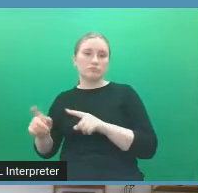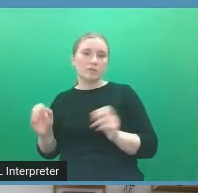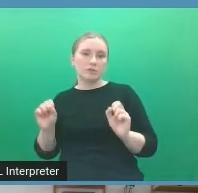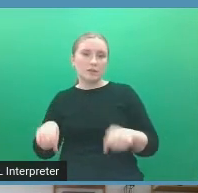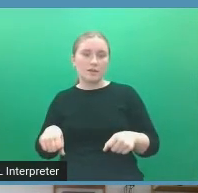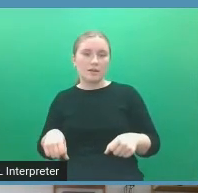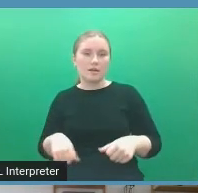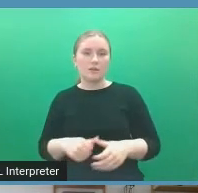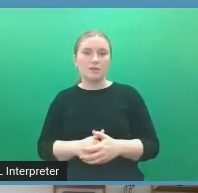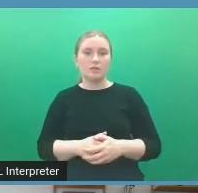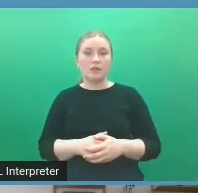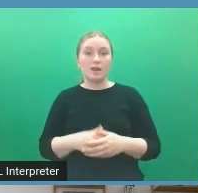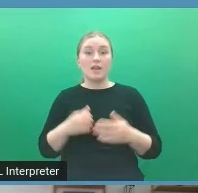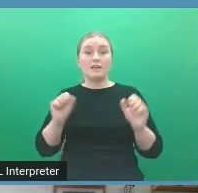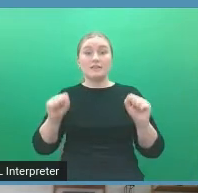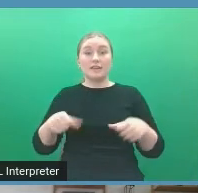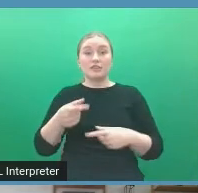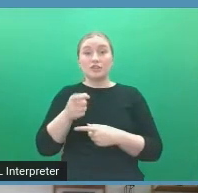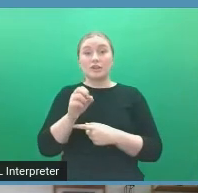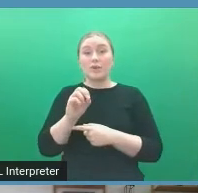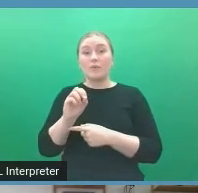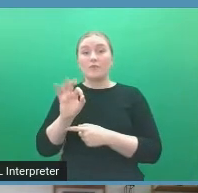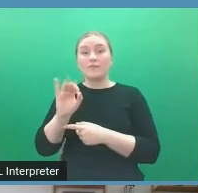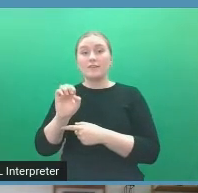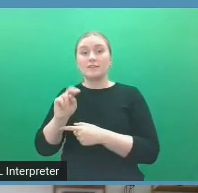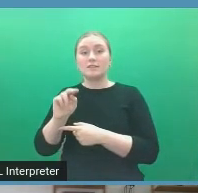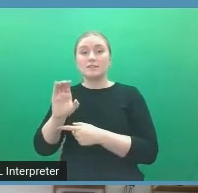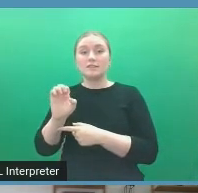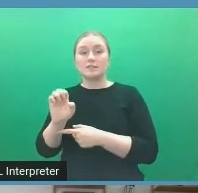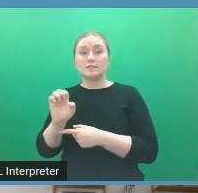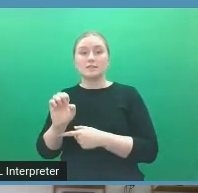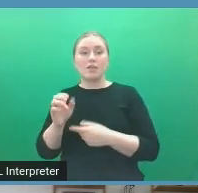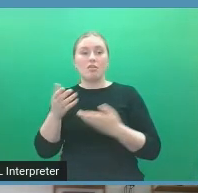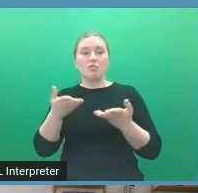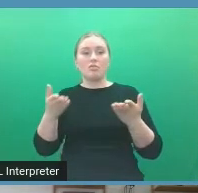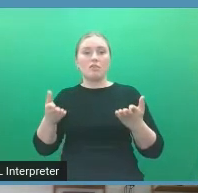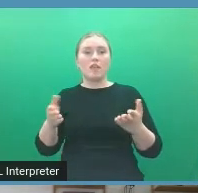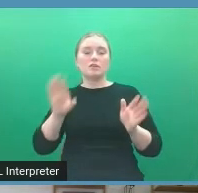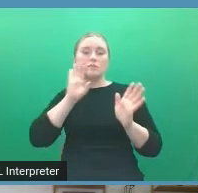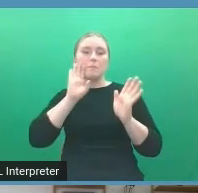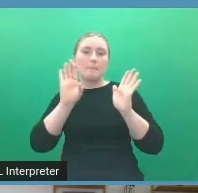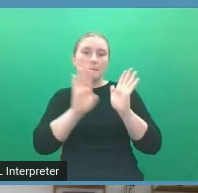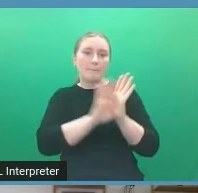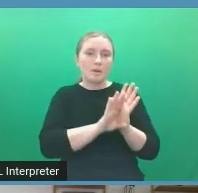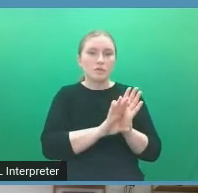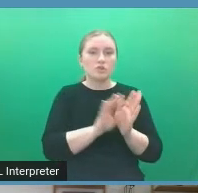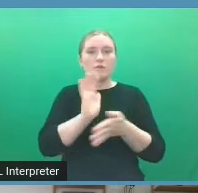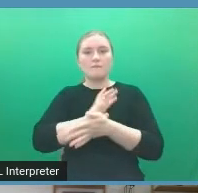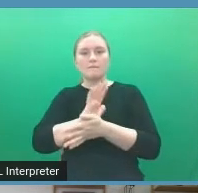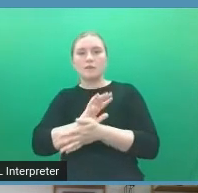geofence the content so we can make it available digitally but say only accessible if you're using